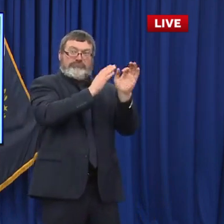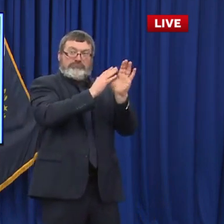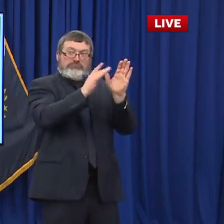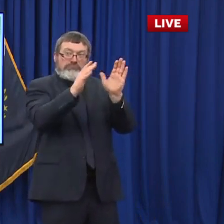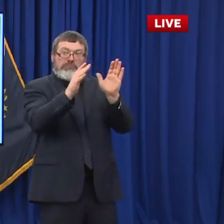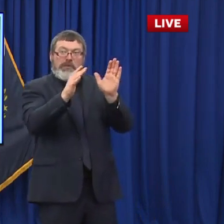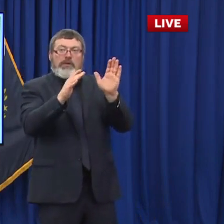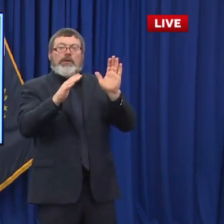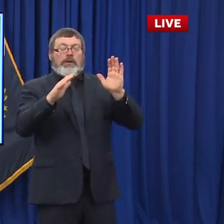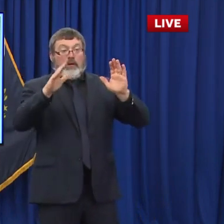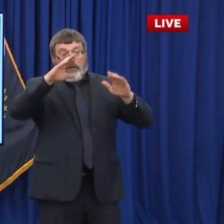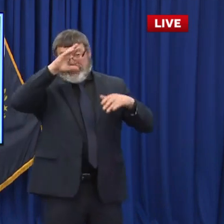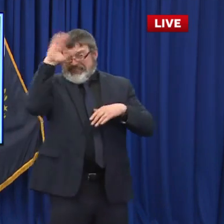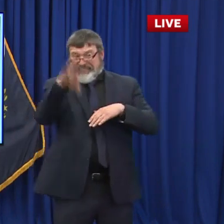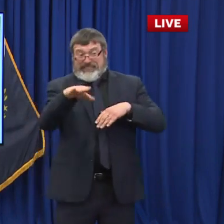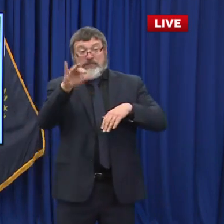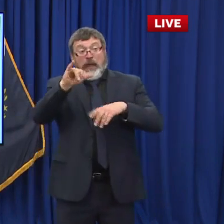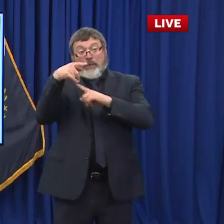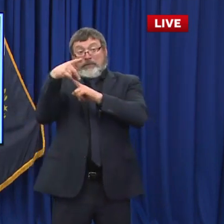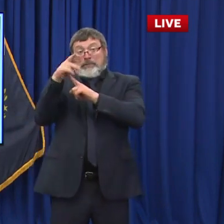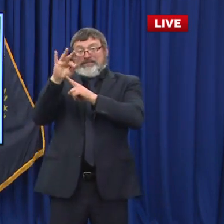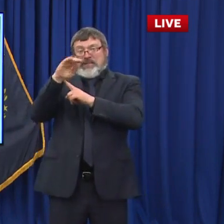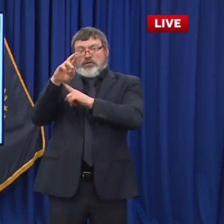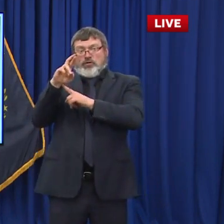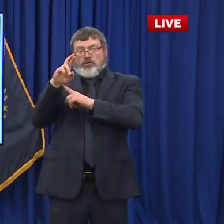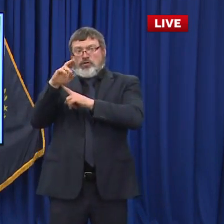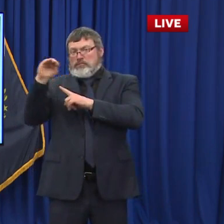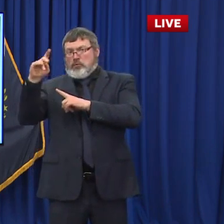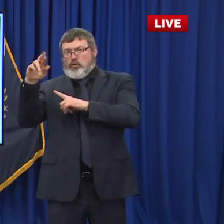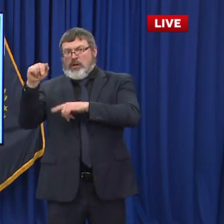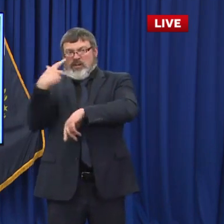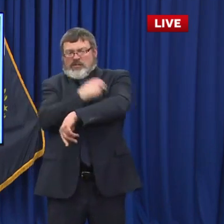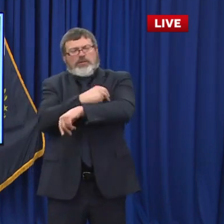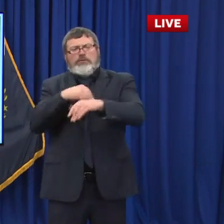IT IS GOING TO BE THREE TO FIVE MONTHS BEFORE THEY GET VACCINATED.